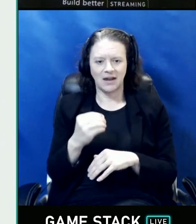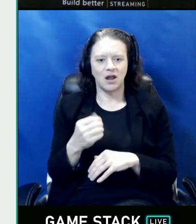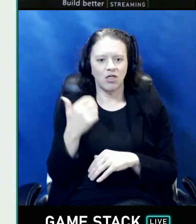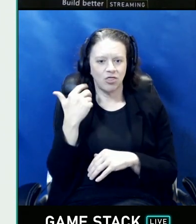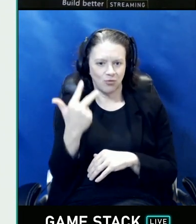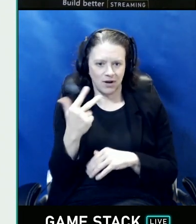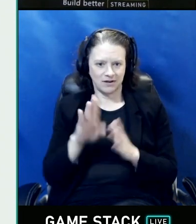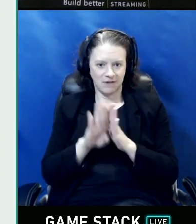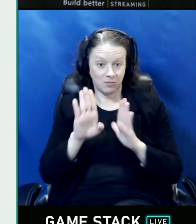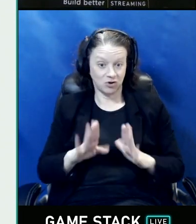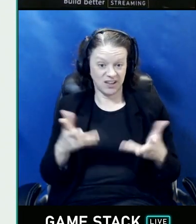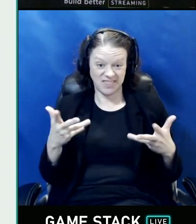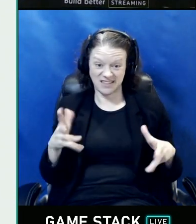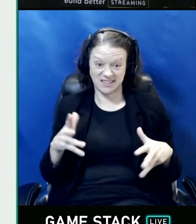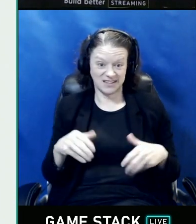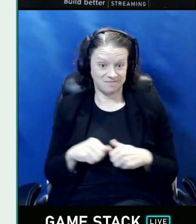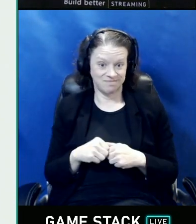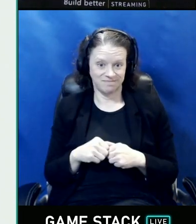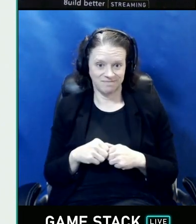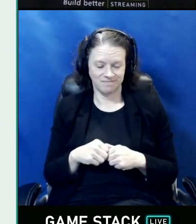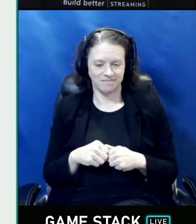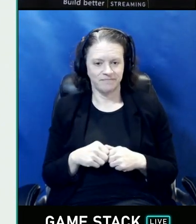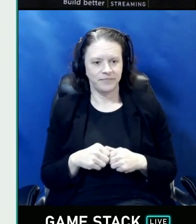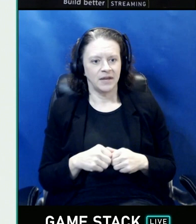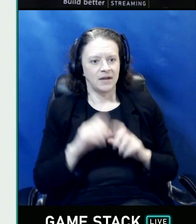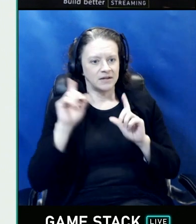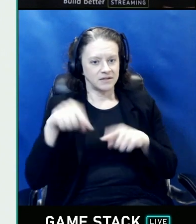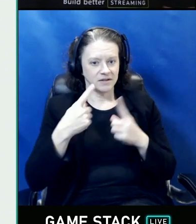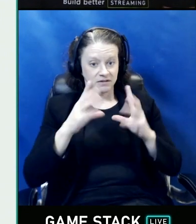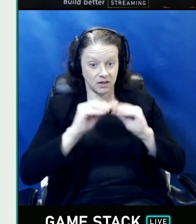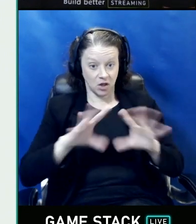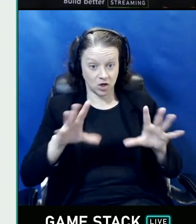Now since it launched into Xbox Game Streaming, Minecraft Dungeons